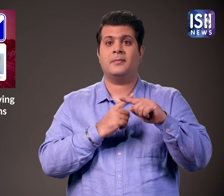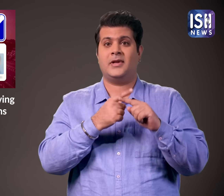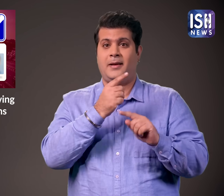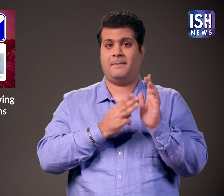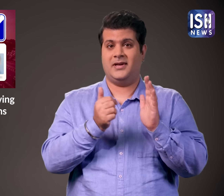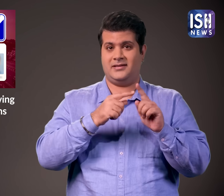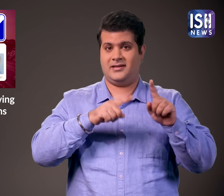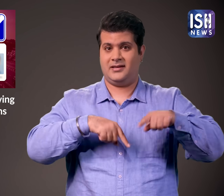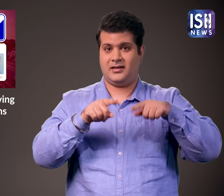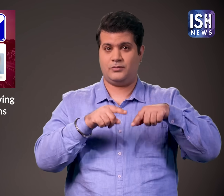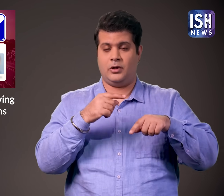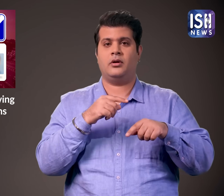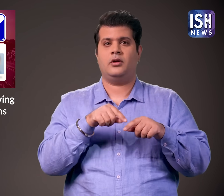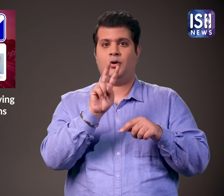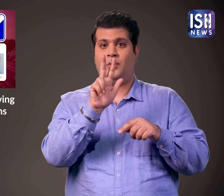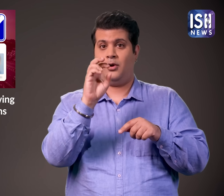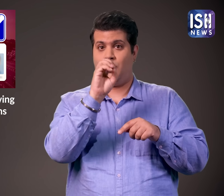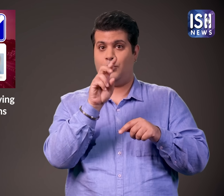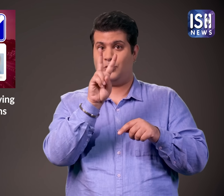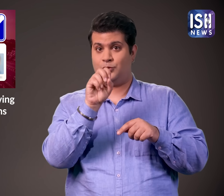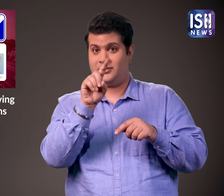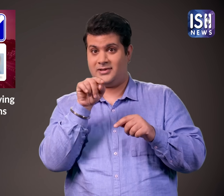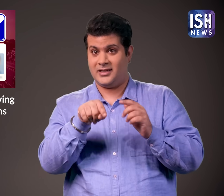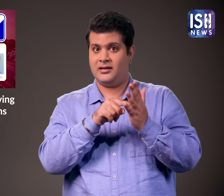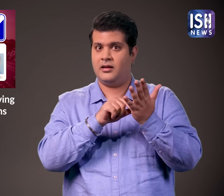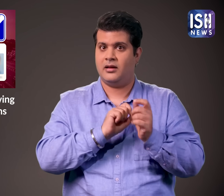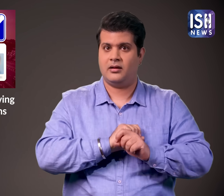In this regard, the Ministry already sent a letter on 28th October 2016